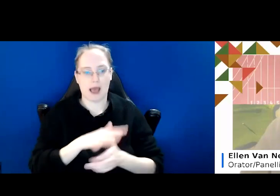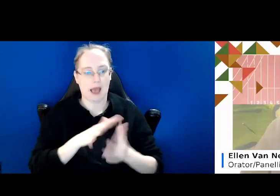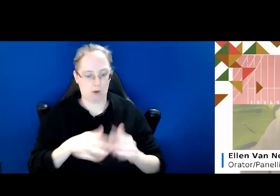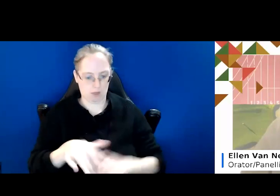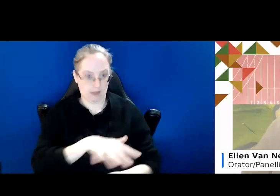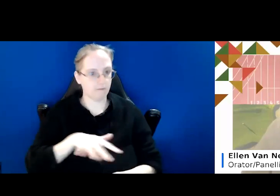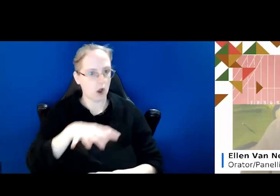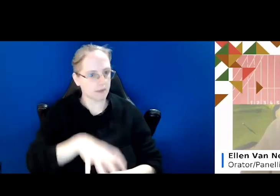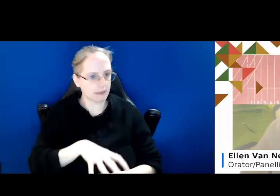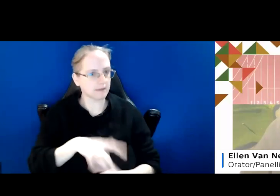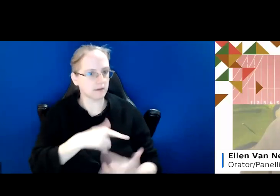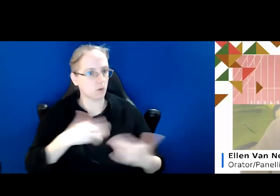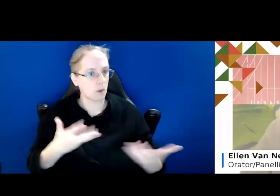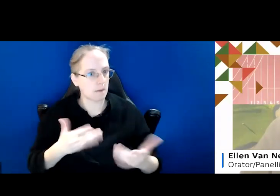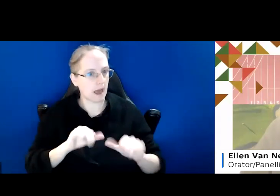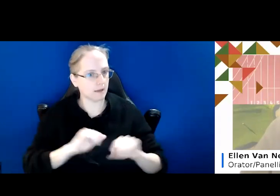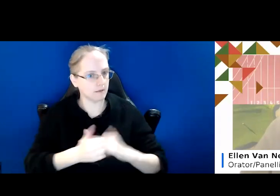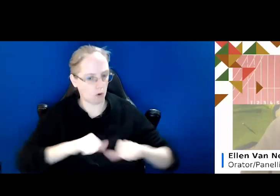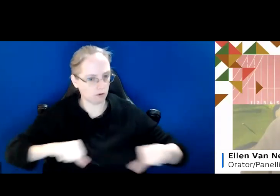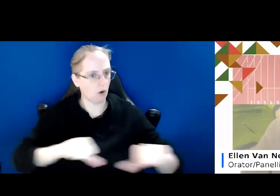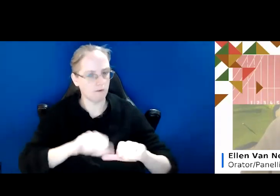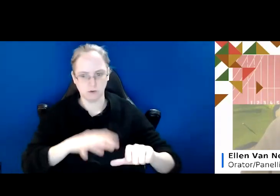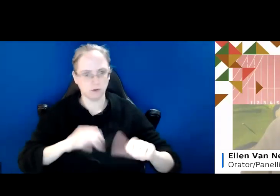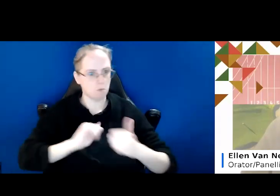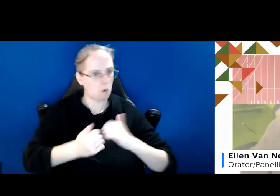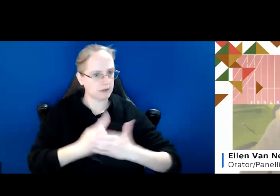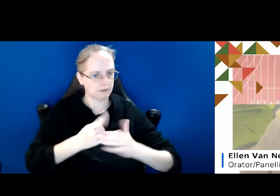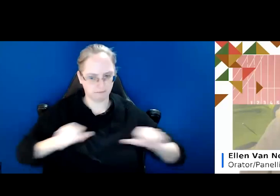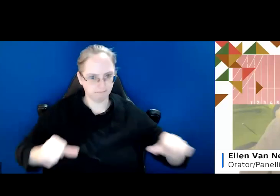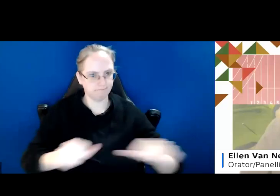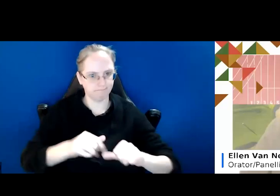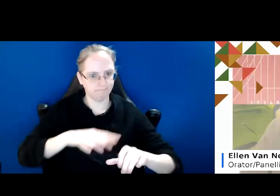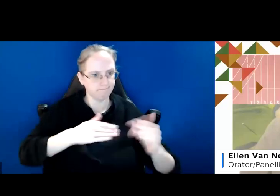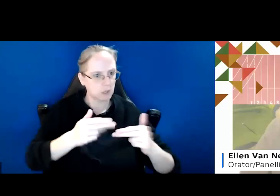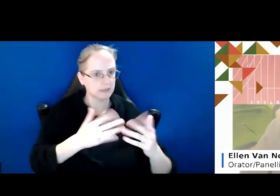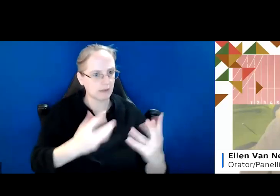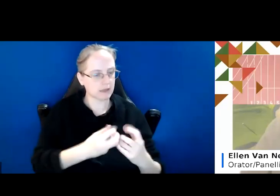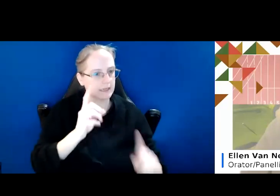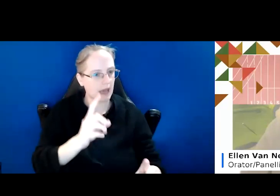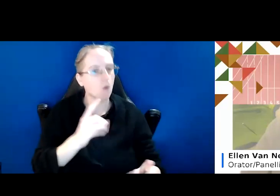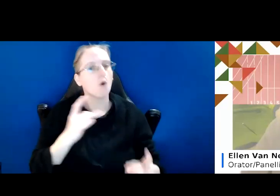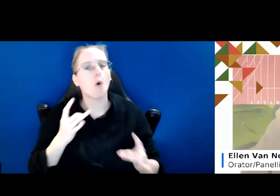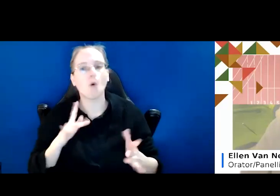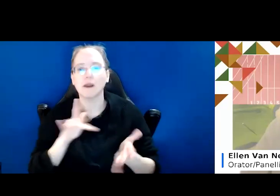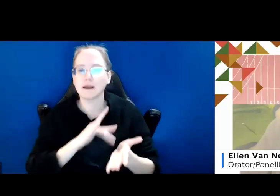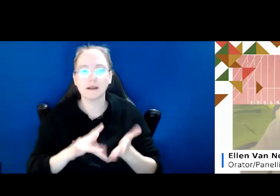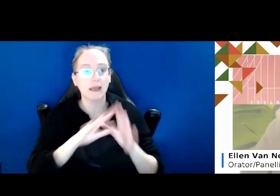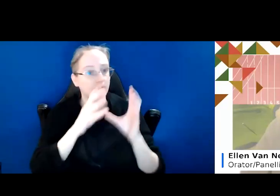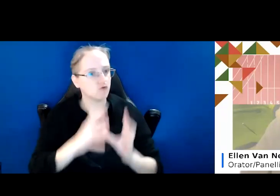Many of the ovals and sporting grounds in use today were already cleared of trees and other vegetation